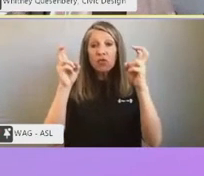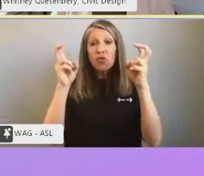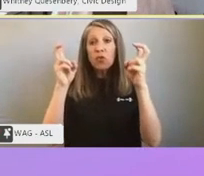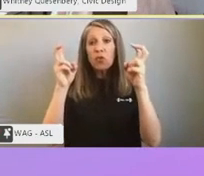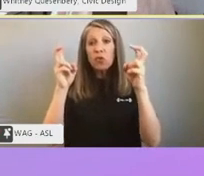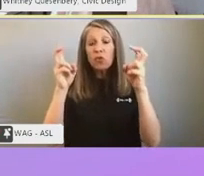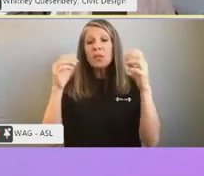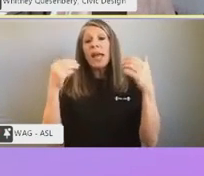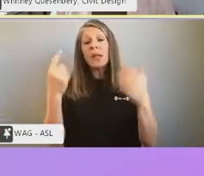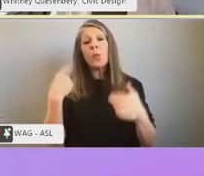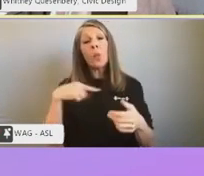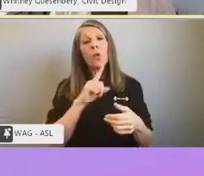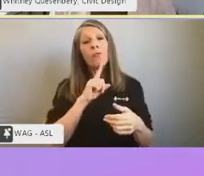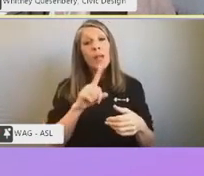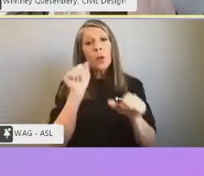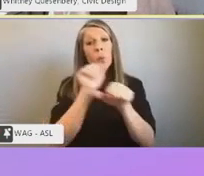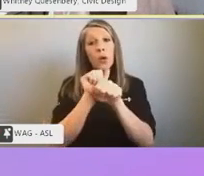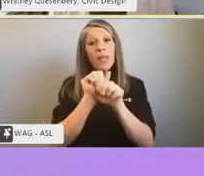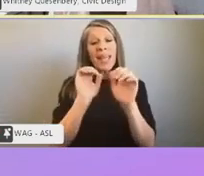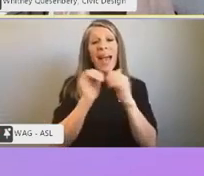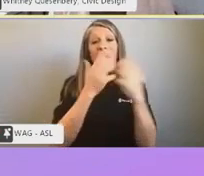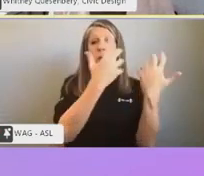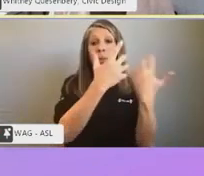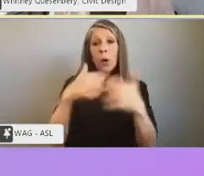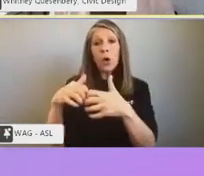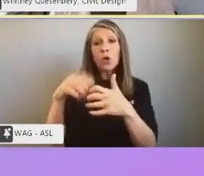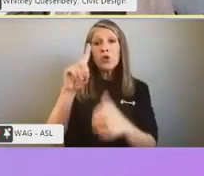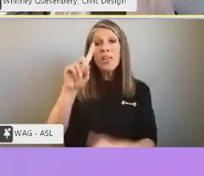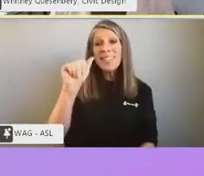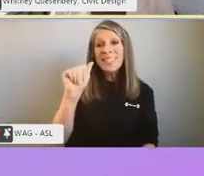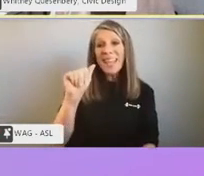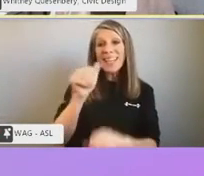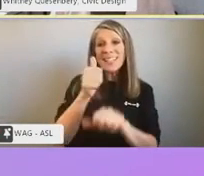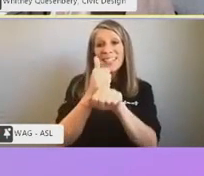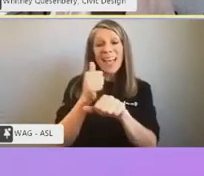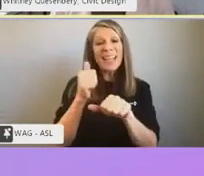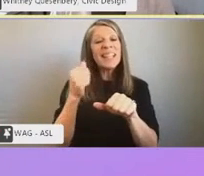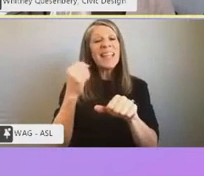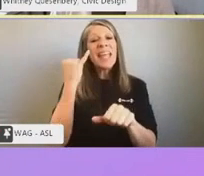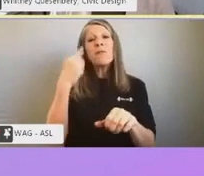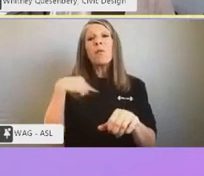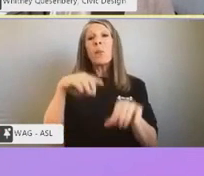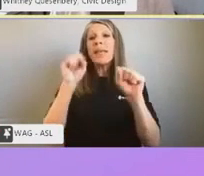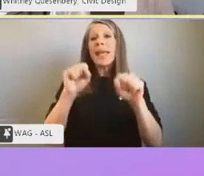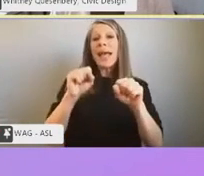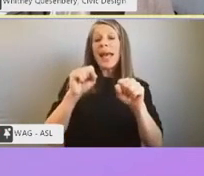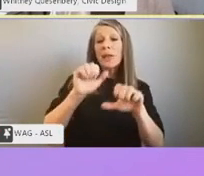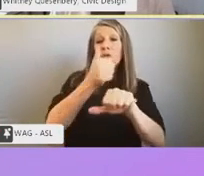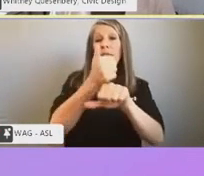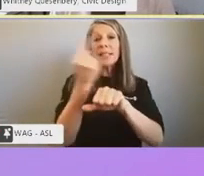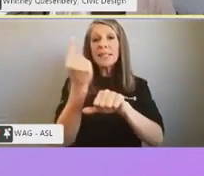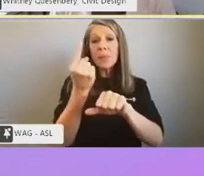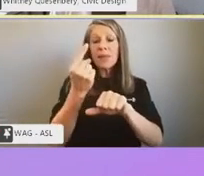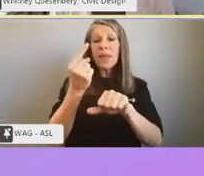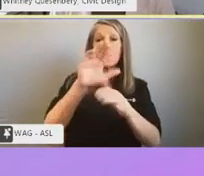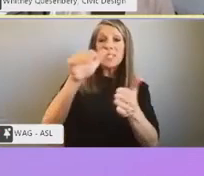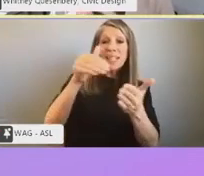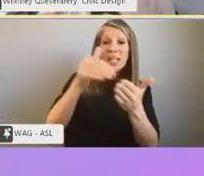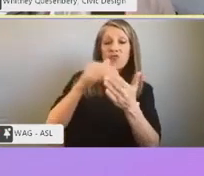50 state thing that was more narrative, looking at the big issues, and we